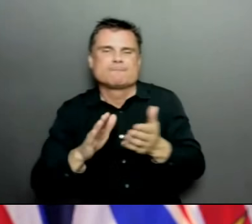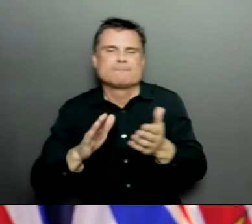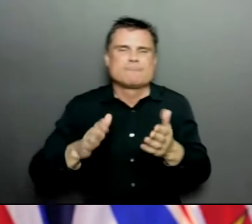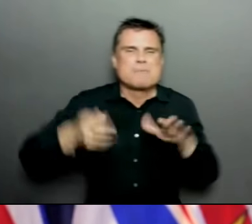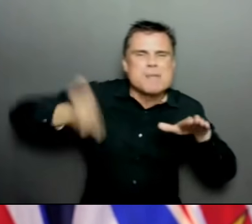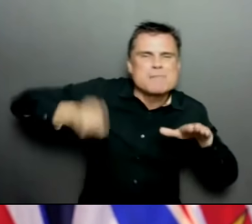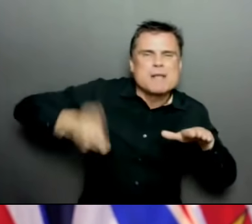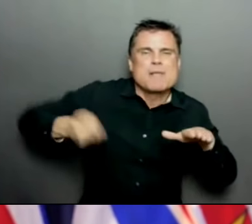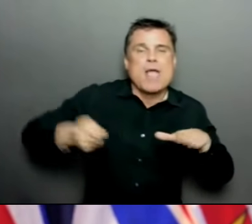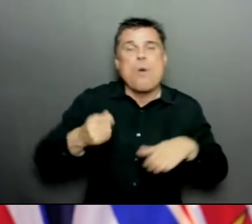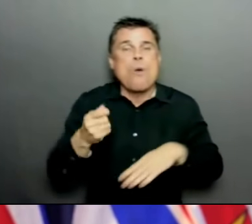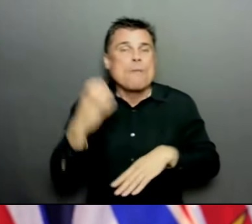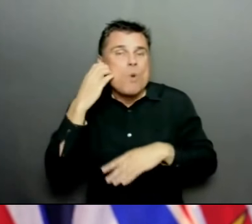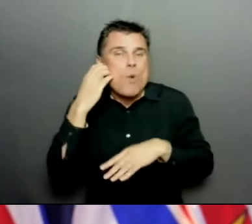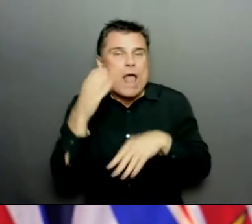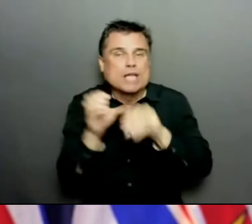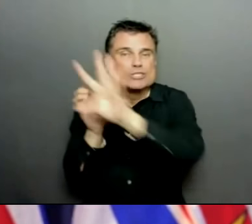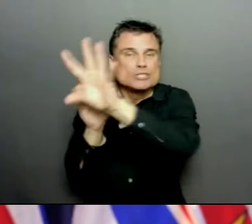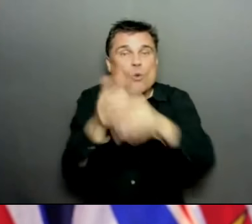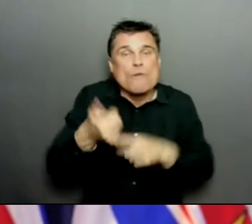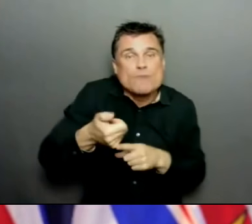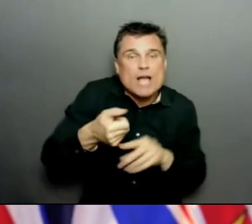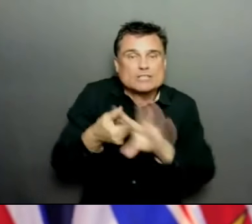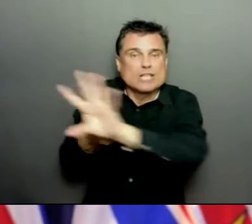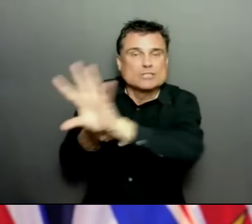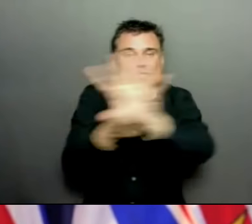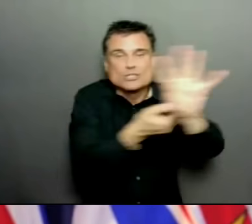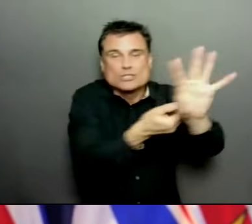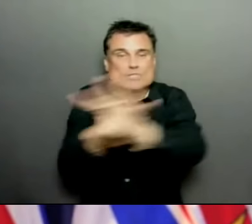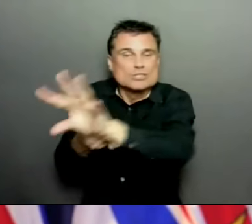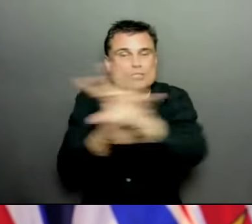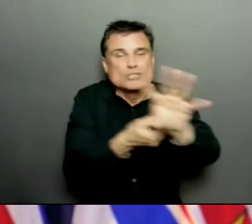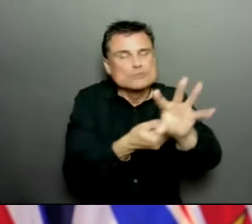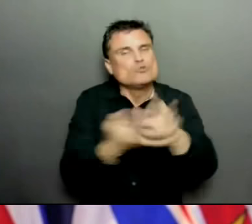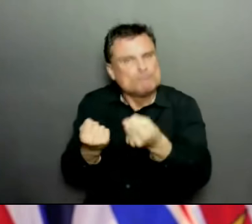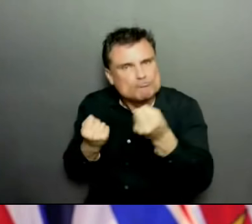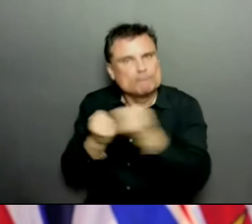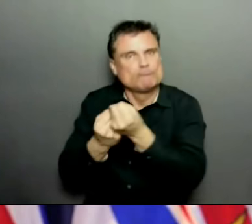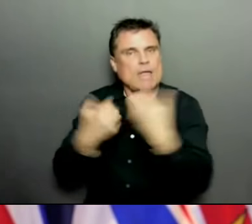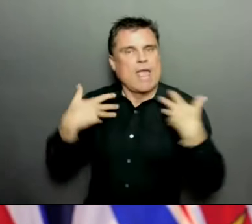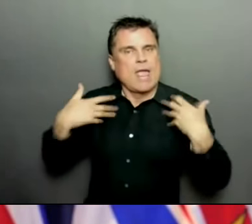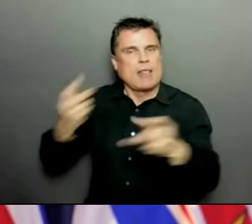time of the year. I think it is pretty important for all of us